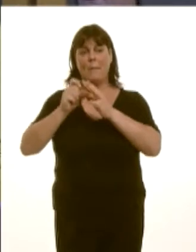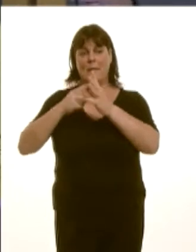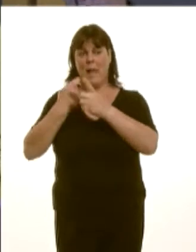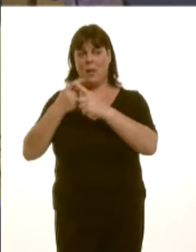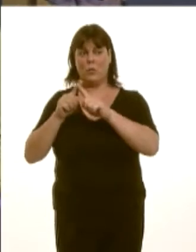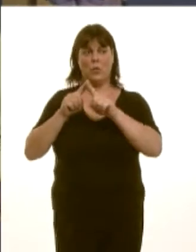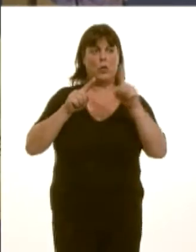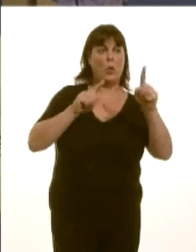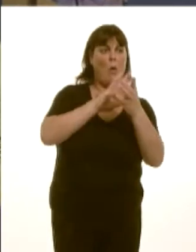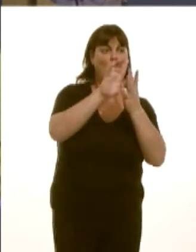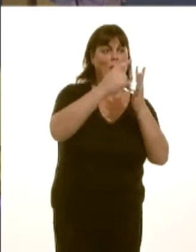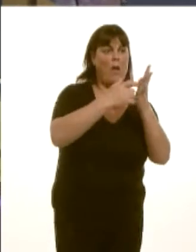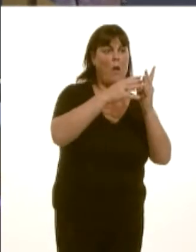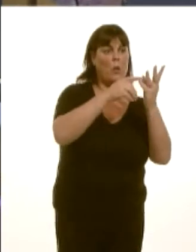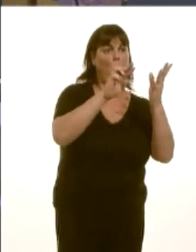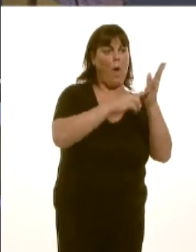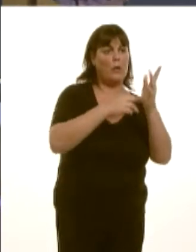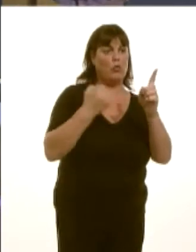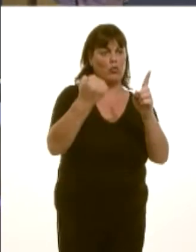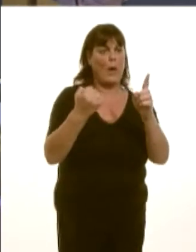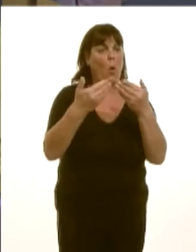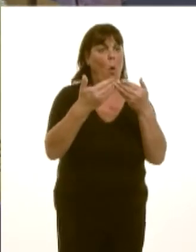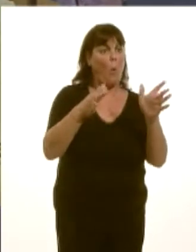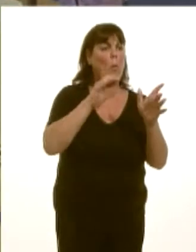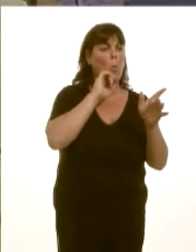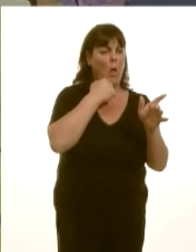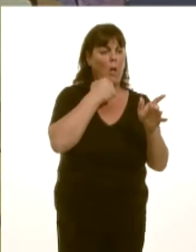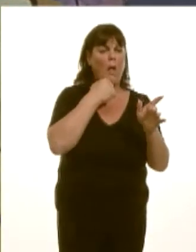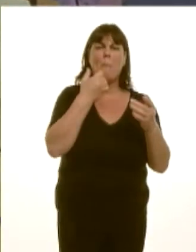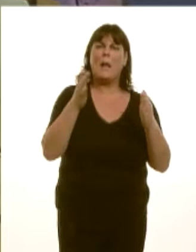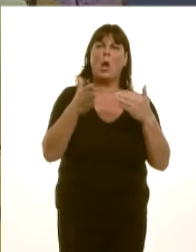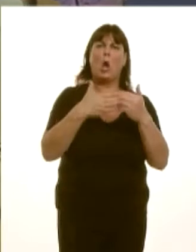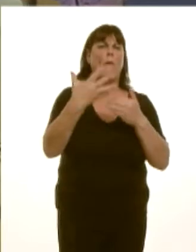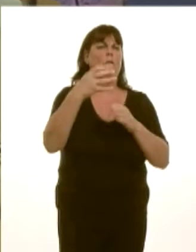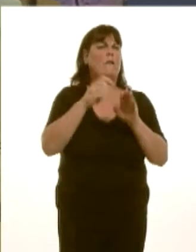This service was closed 50 years ago and the closure has meant the loss of an important